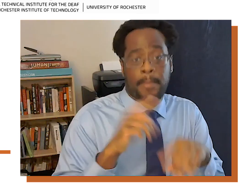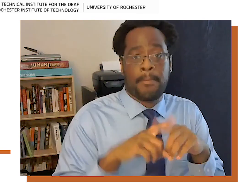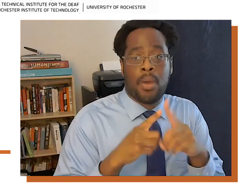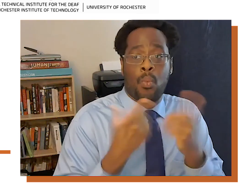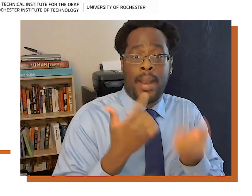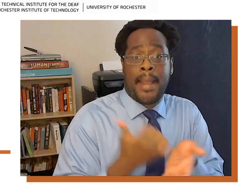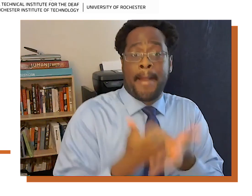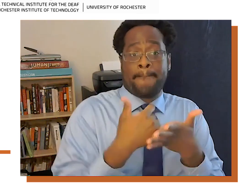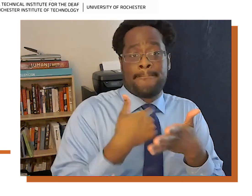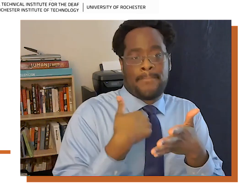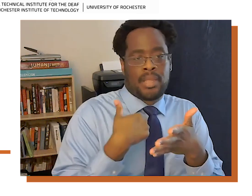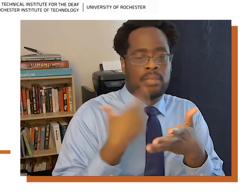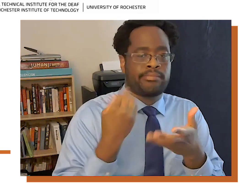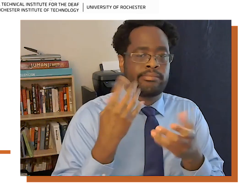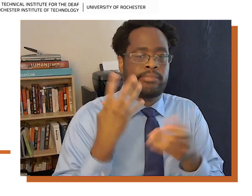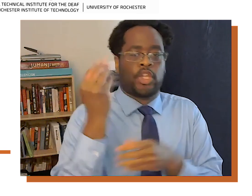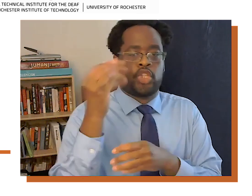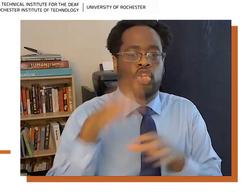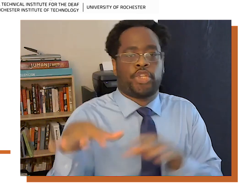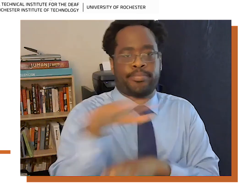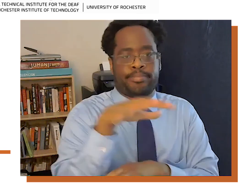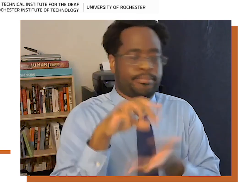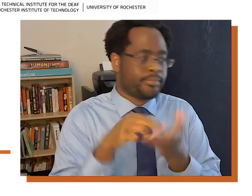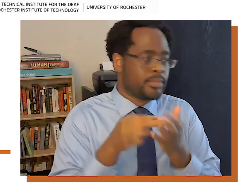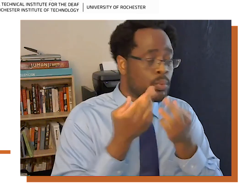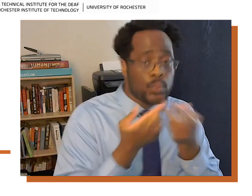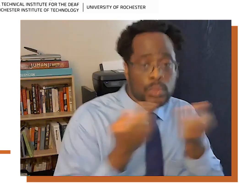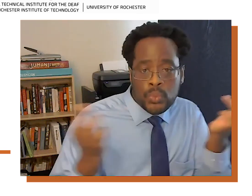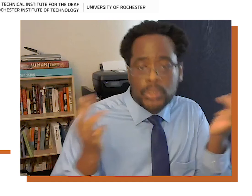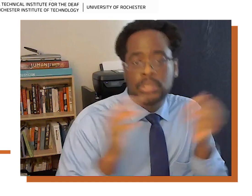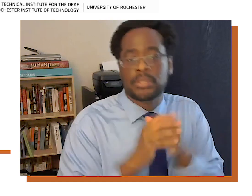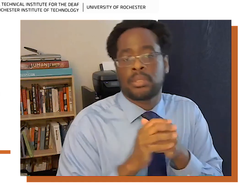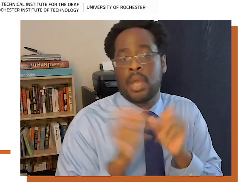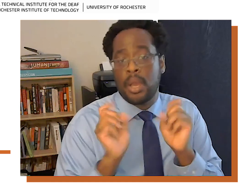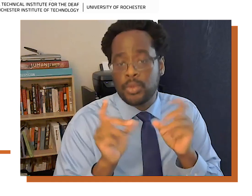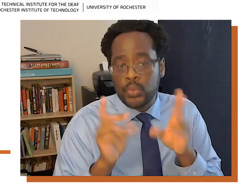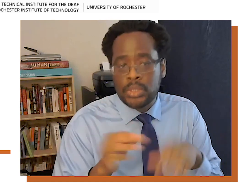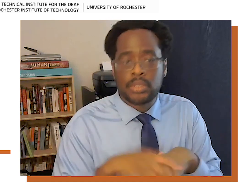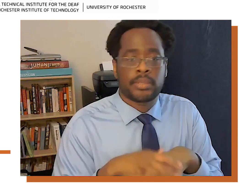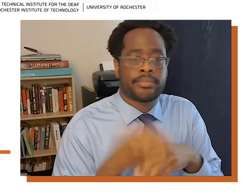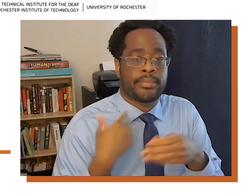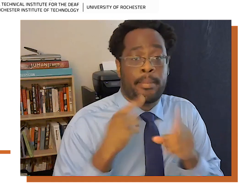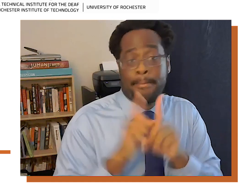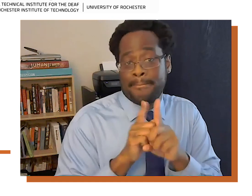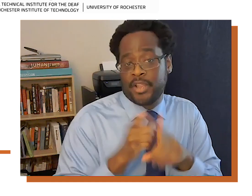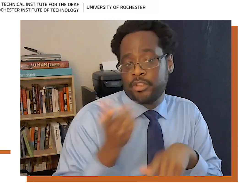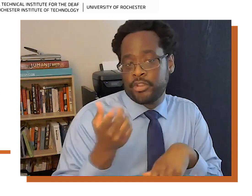5 different times, and these are part of the reasons-- the anxiety and depression, fatigue,